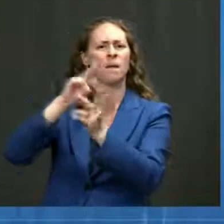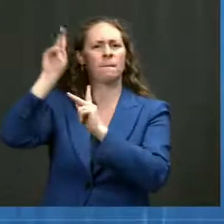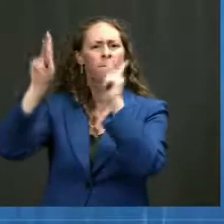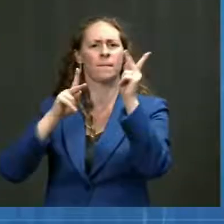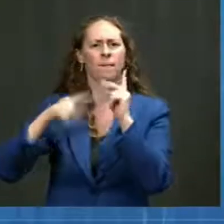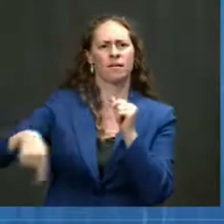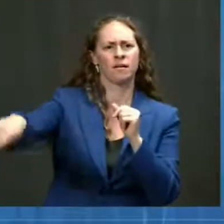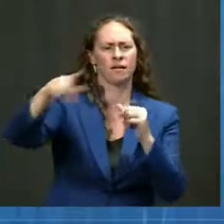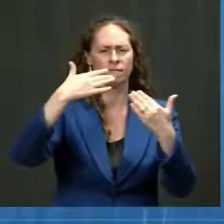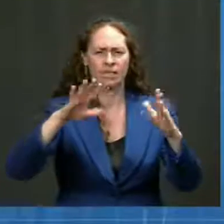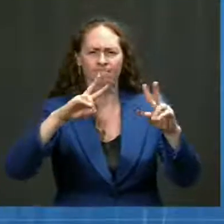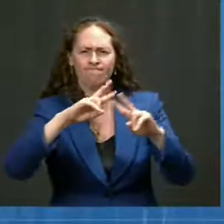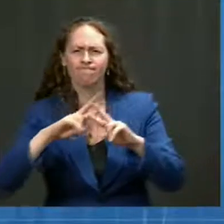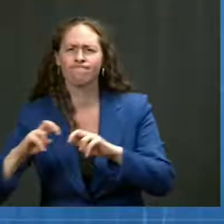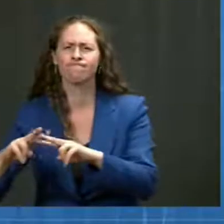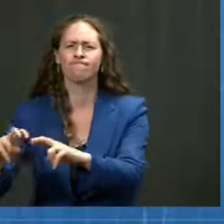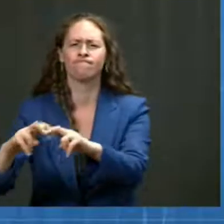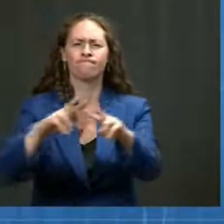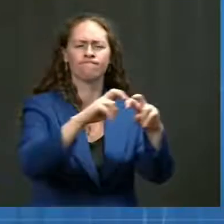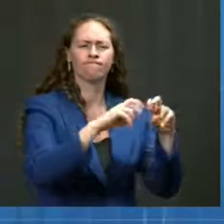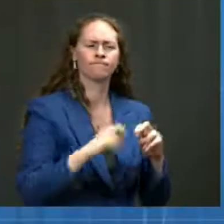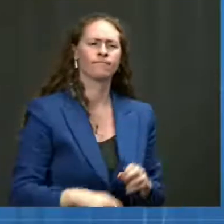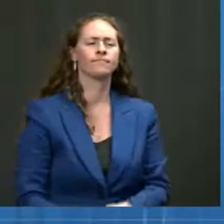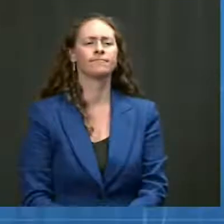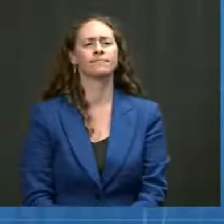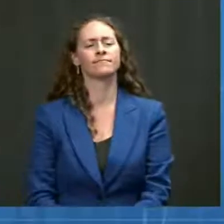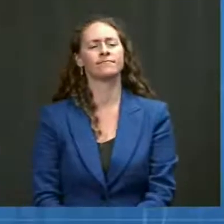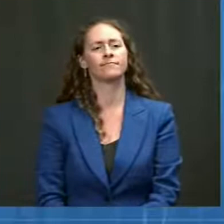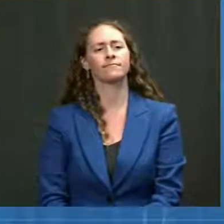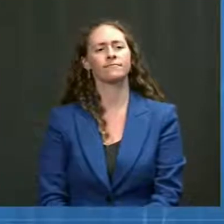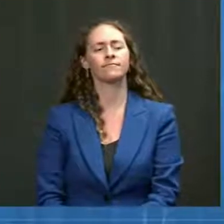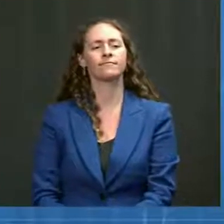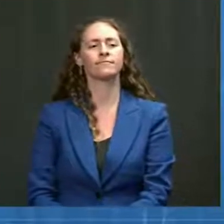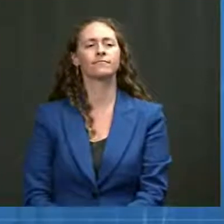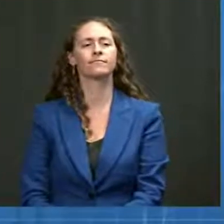NURSING HOME COHORT WHERE WE ANALYZED MORE THAN 85,000